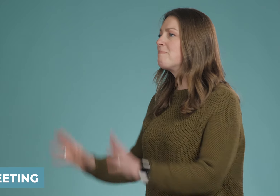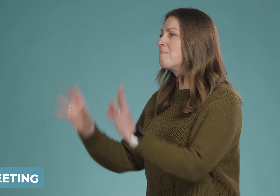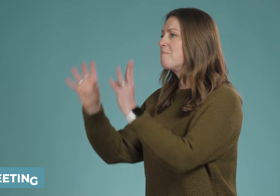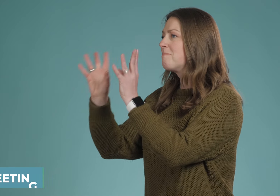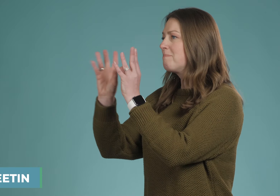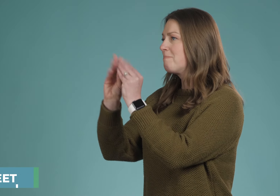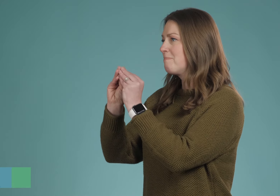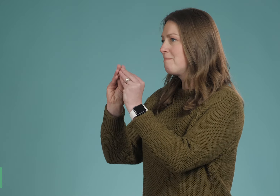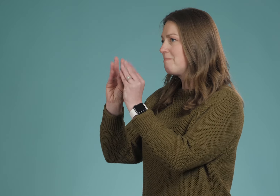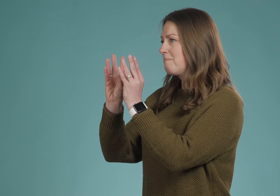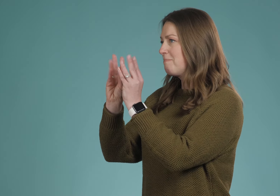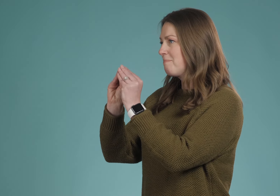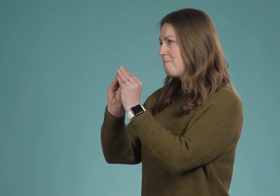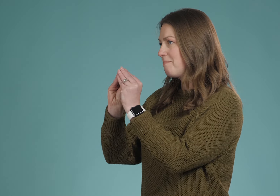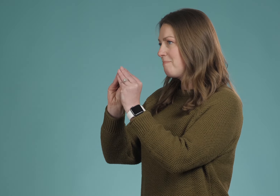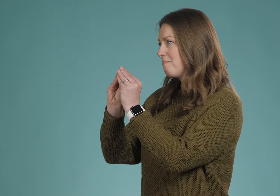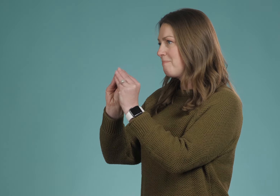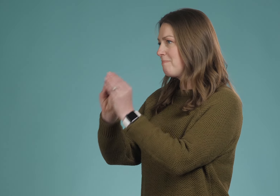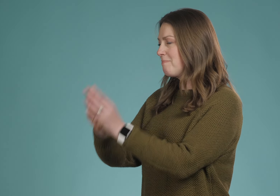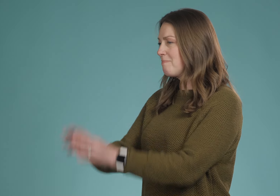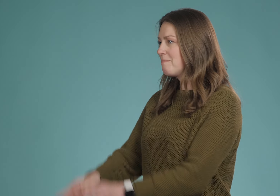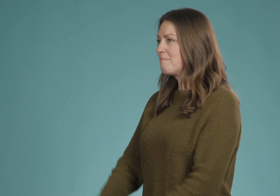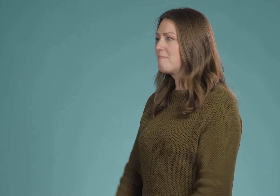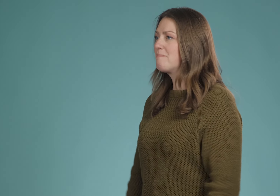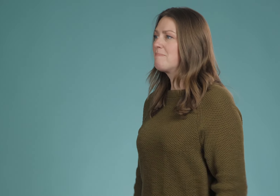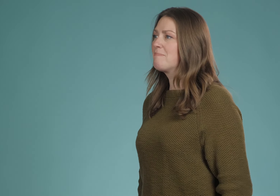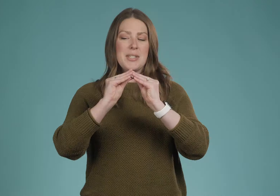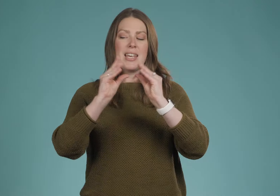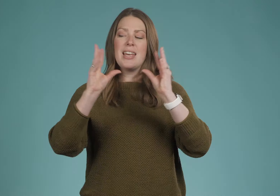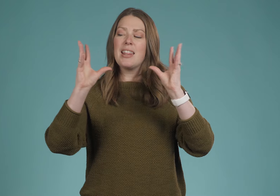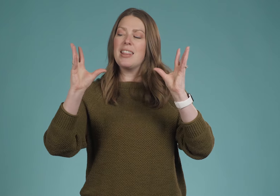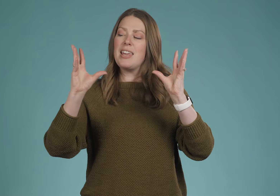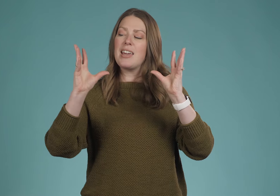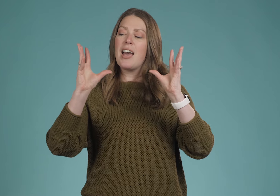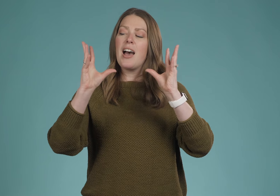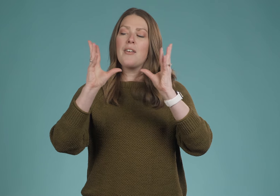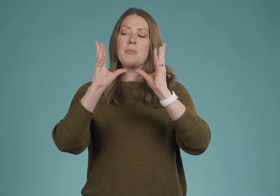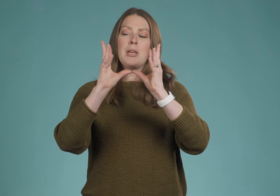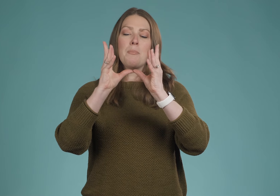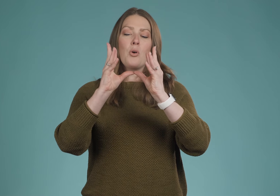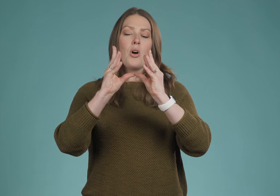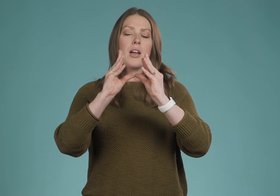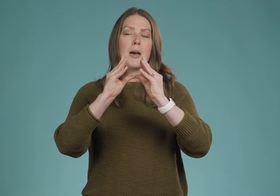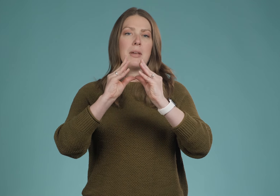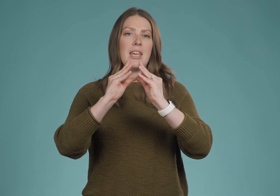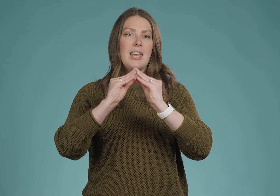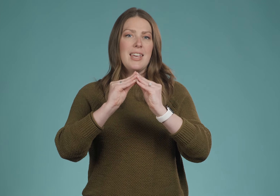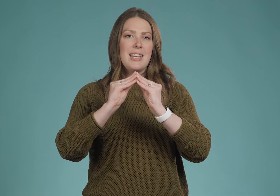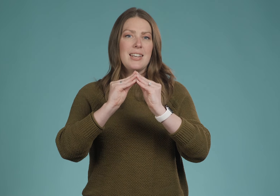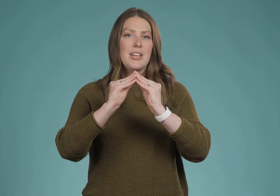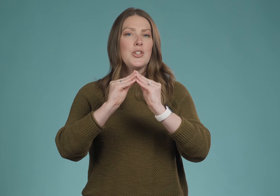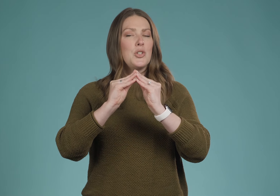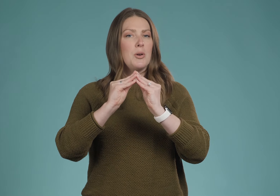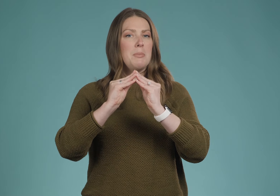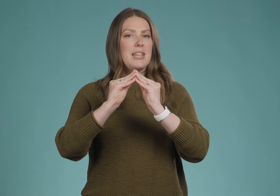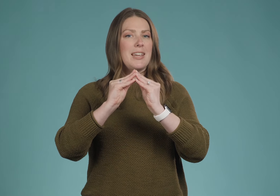You have five shaped hands coming to flat O's. Think of the people coming in to a meeting.